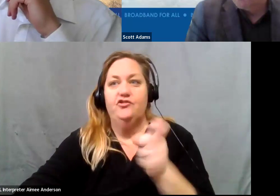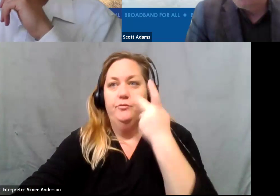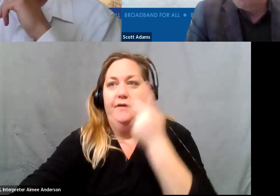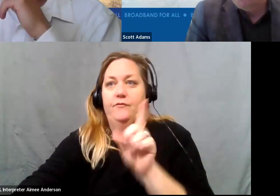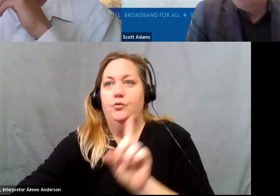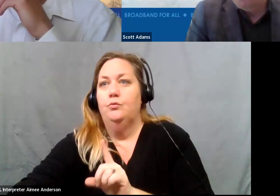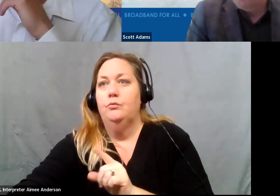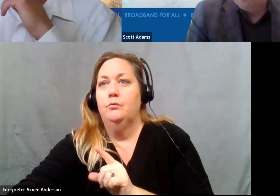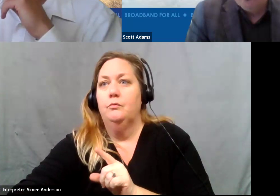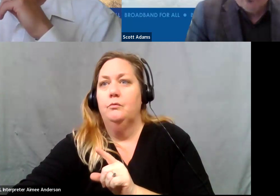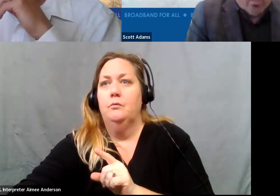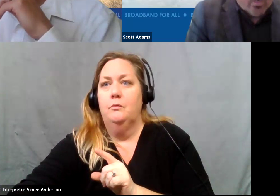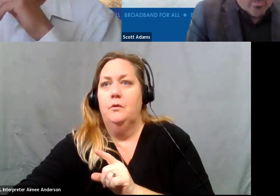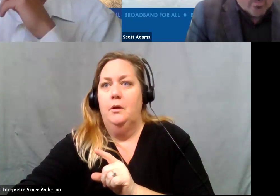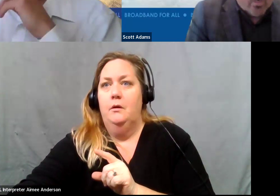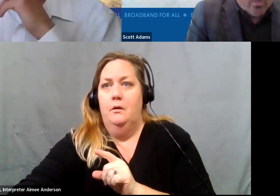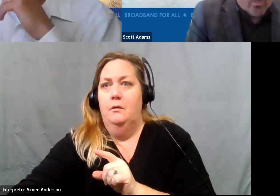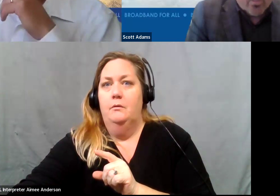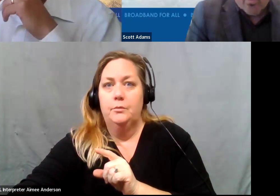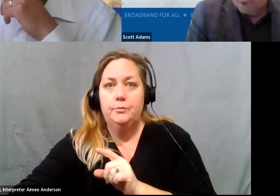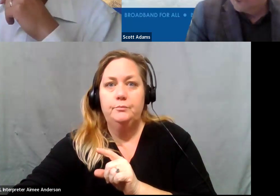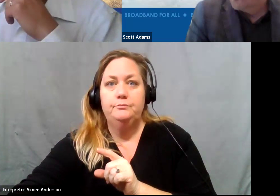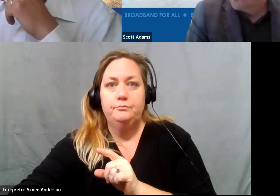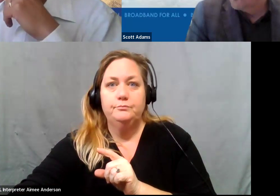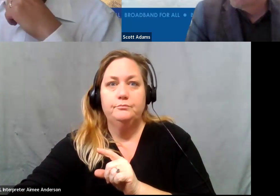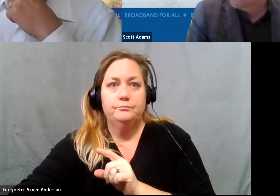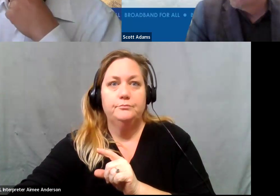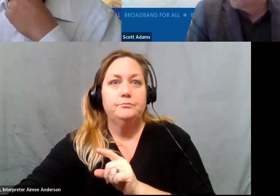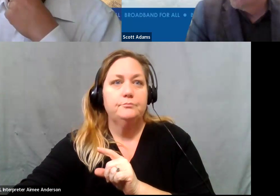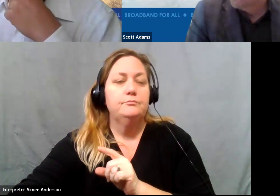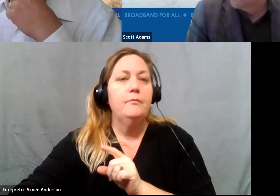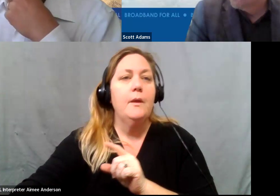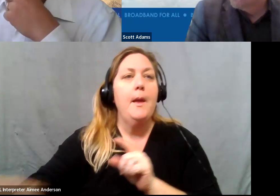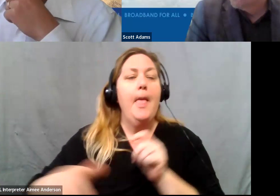Thank you, Rebecca. And Scott, the majority of our questions in the Q&A are similarly about